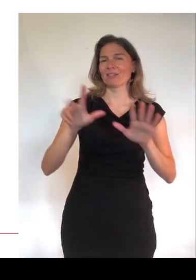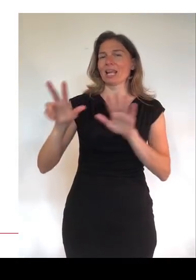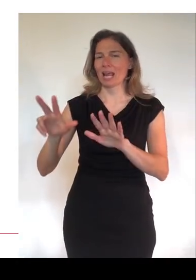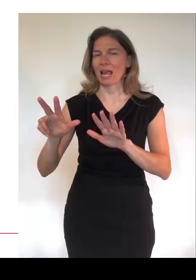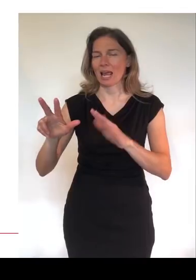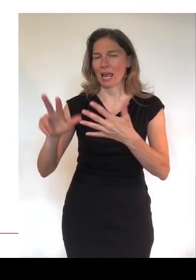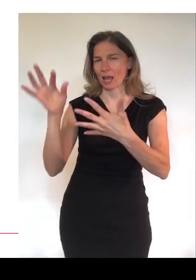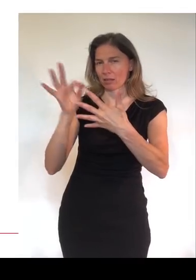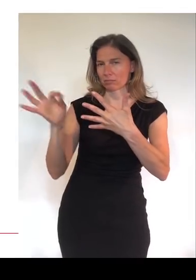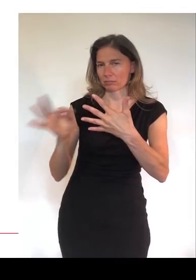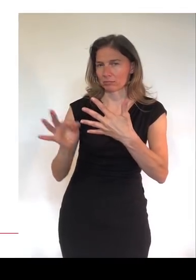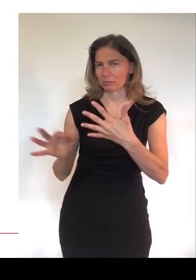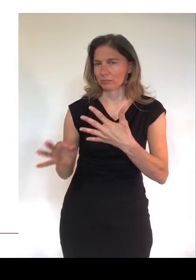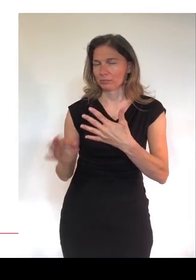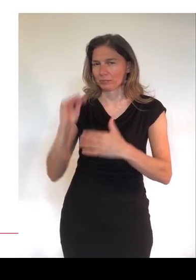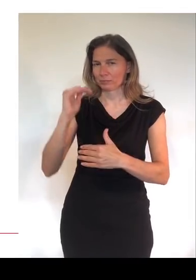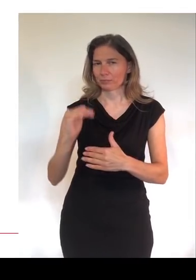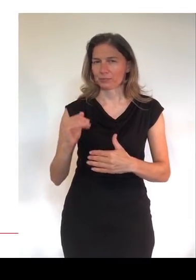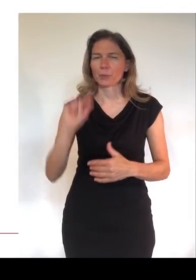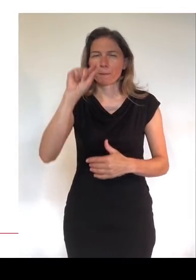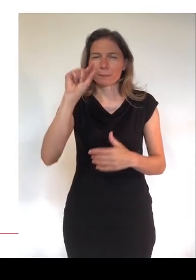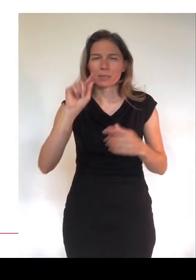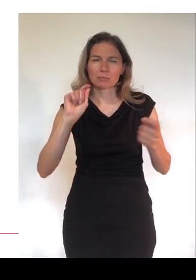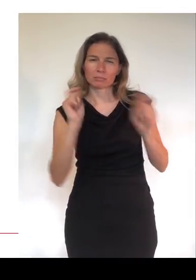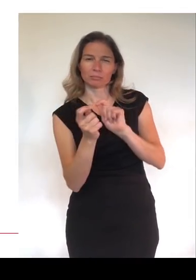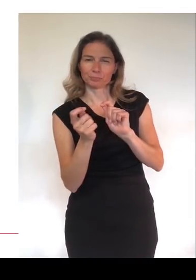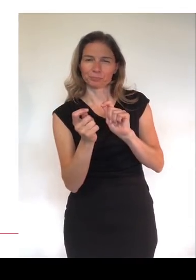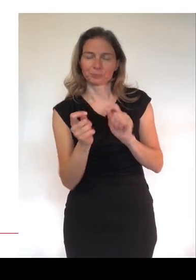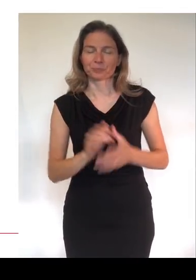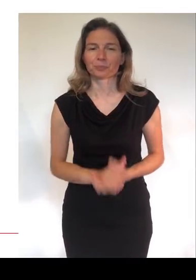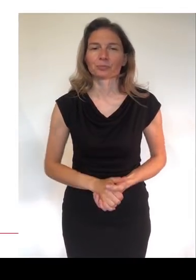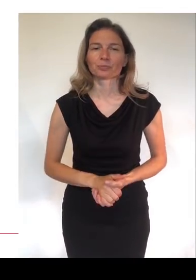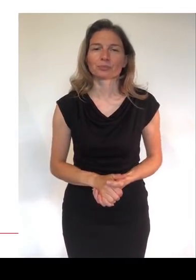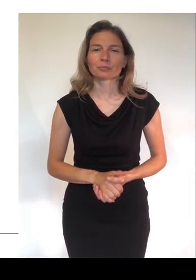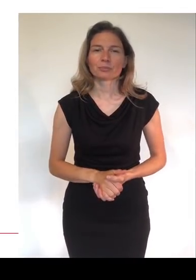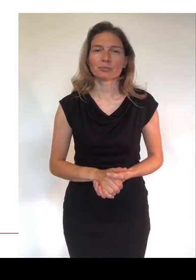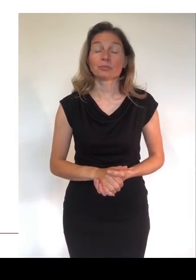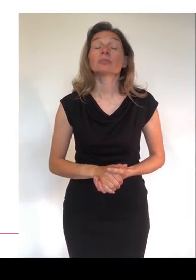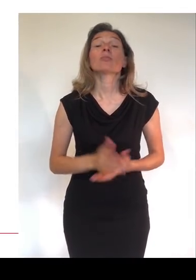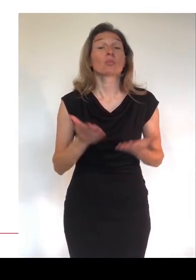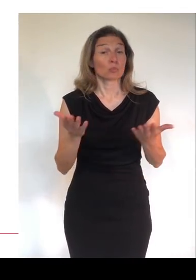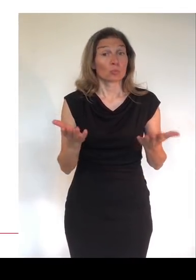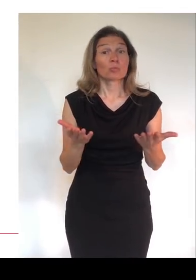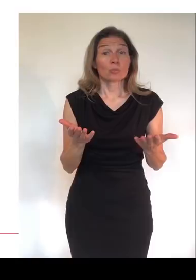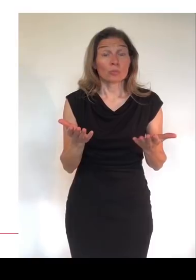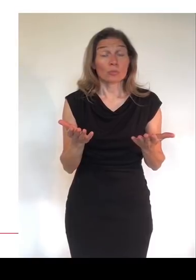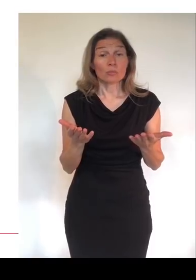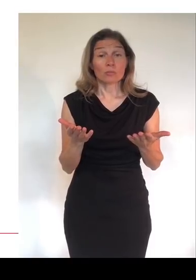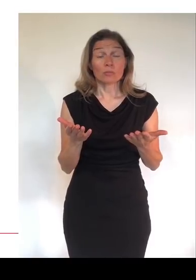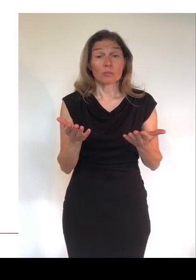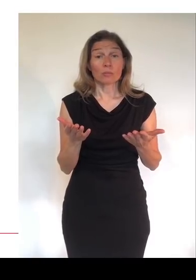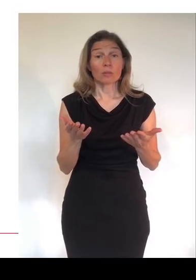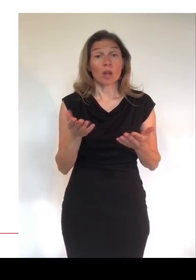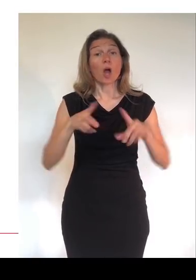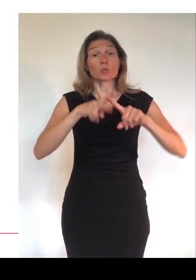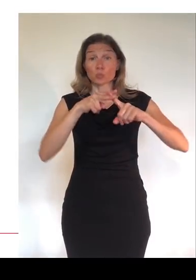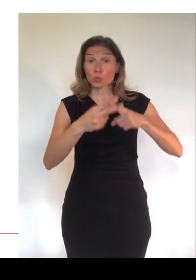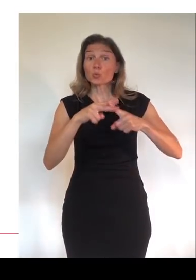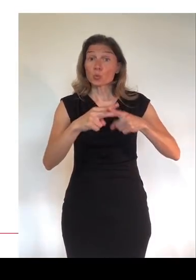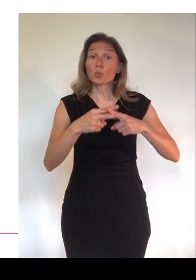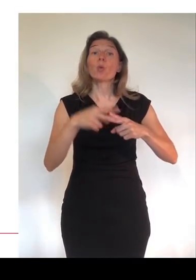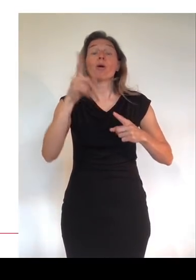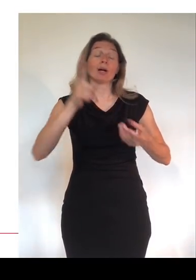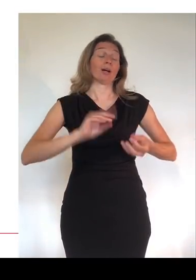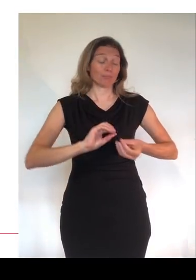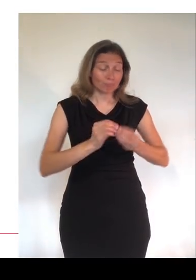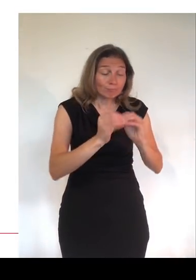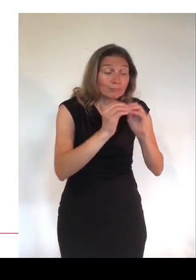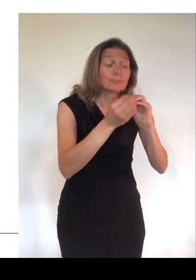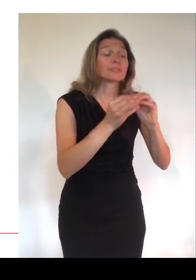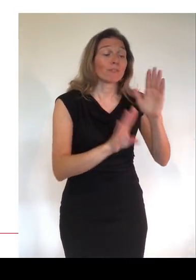the production category so this tool is is developed in the Netherlands adapted